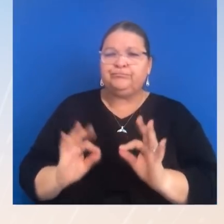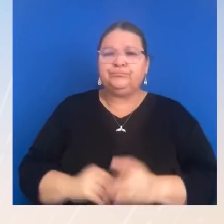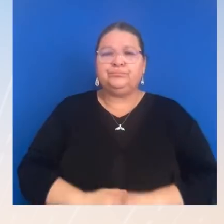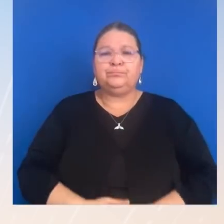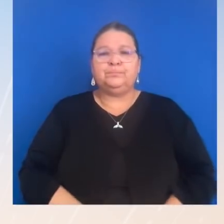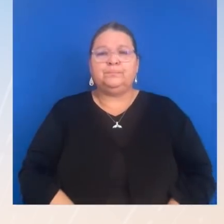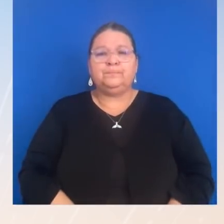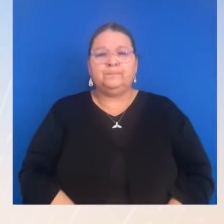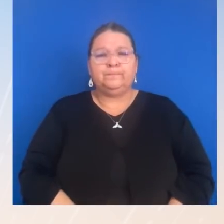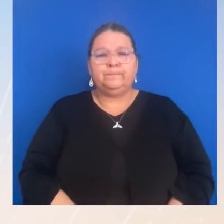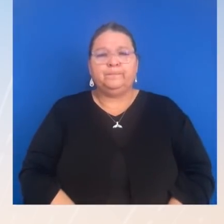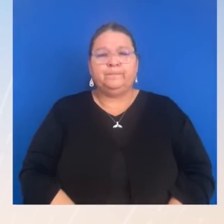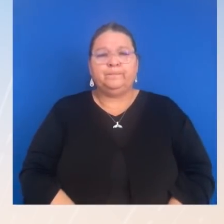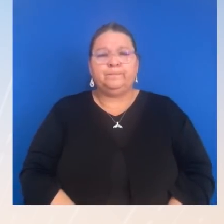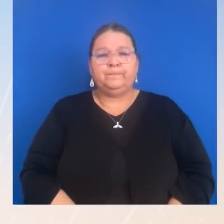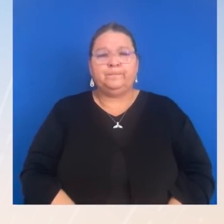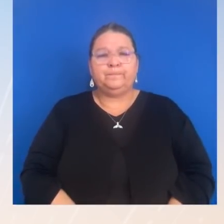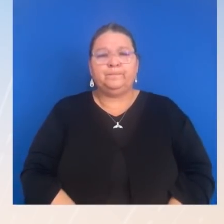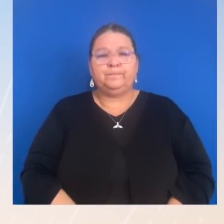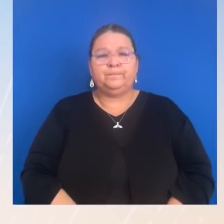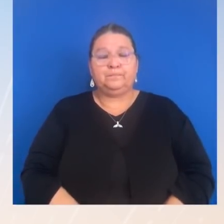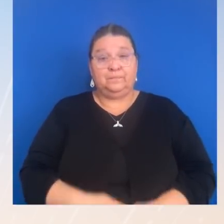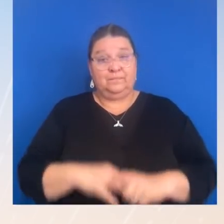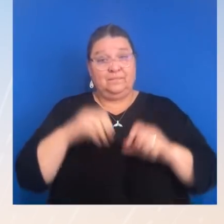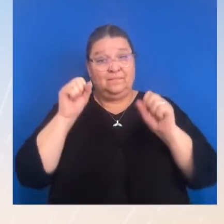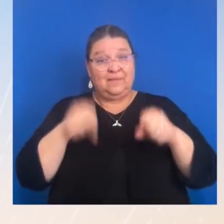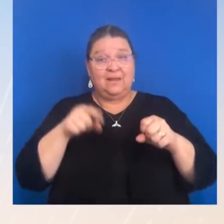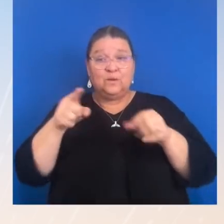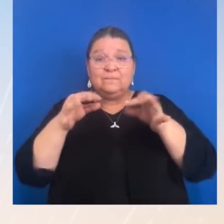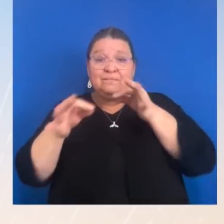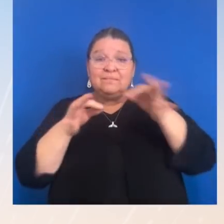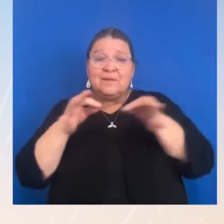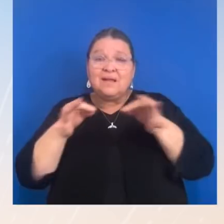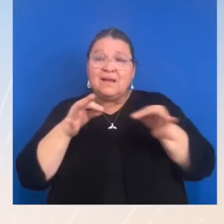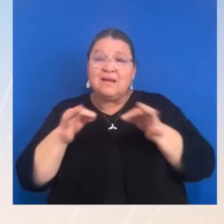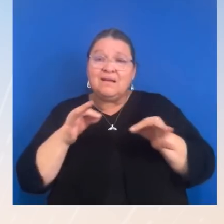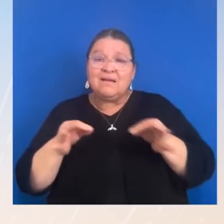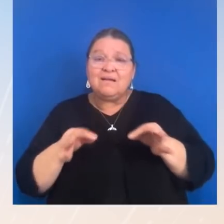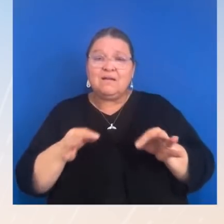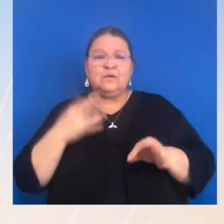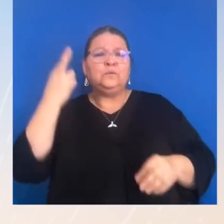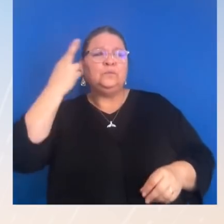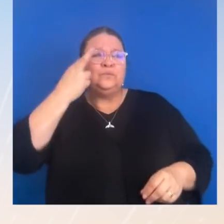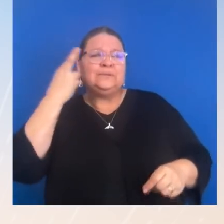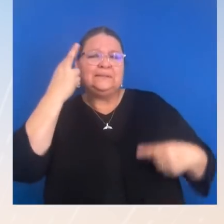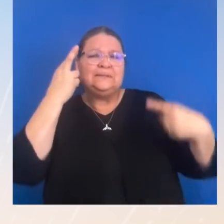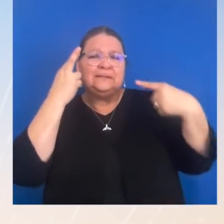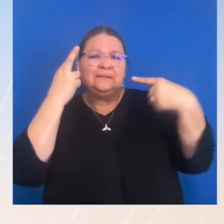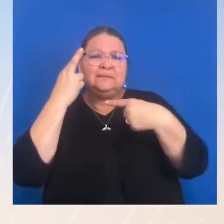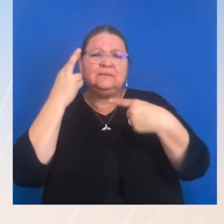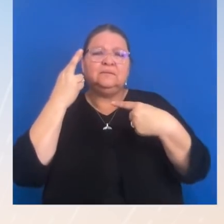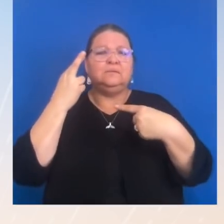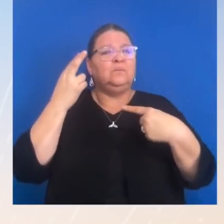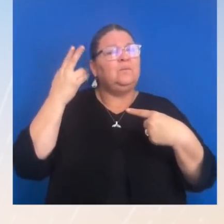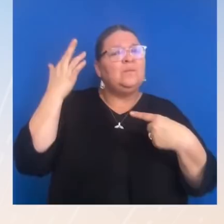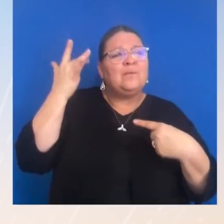the rationale, the science, the logic behind continuing it in places where the community level is low? Ms. Psaki: Well, I would --